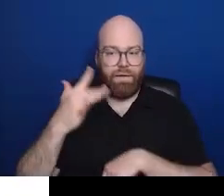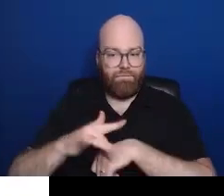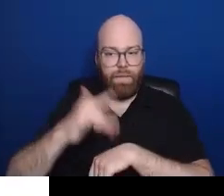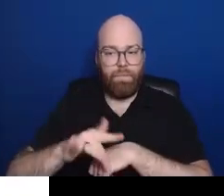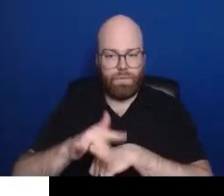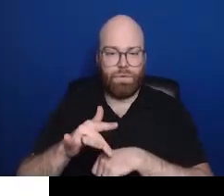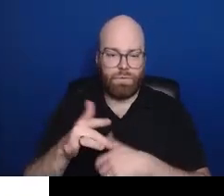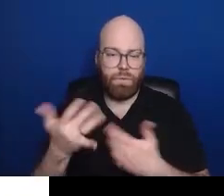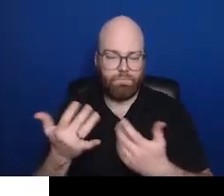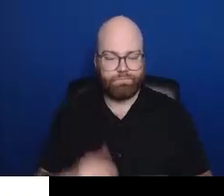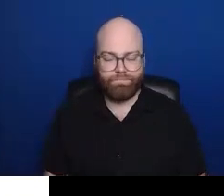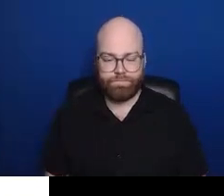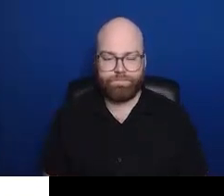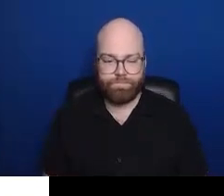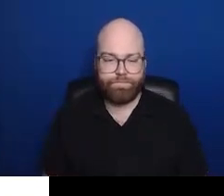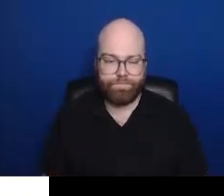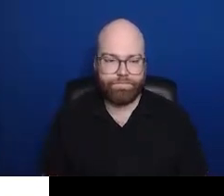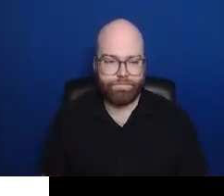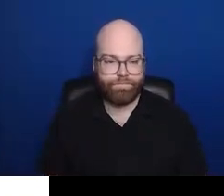Next slide please.